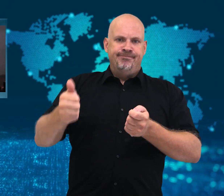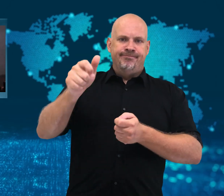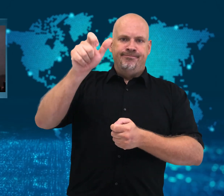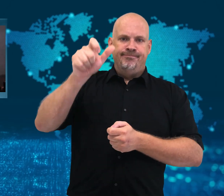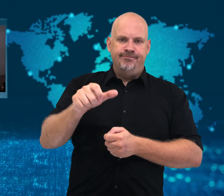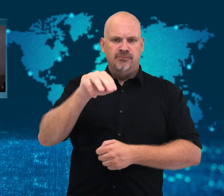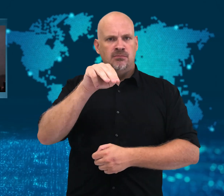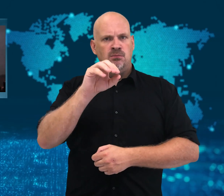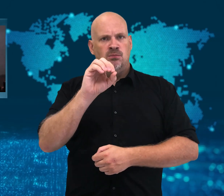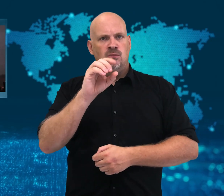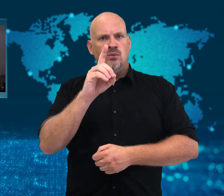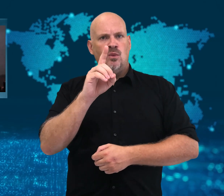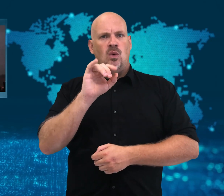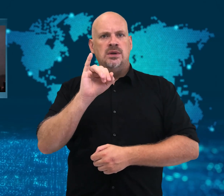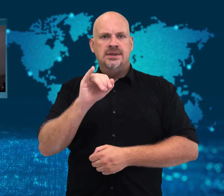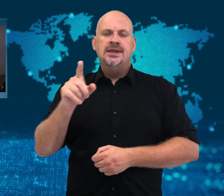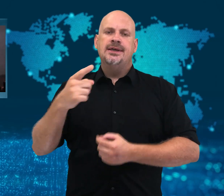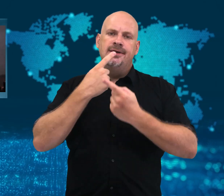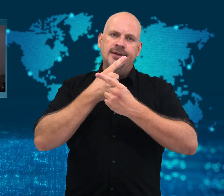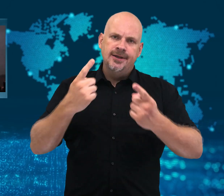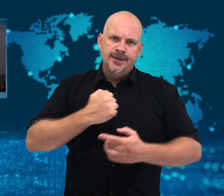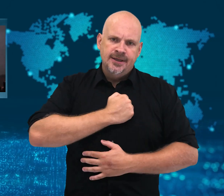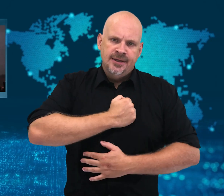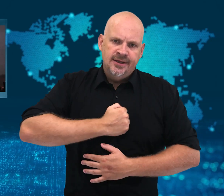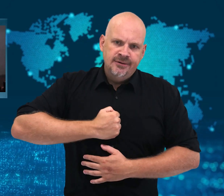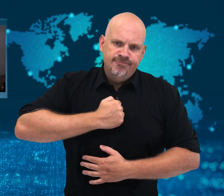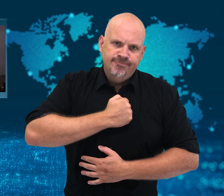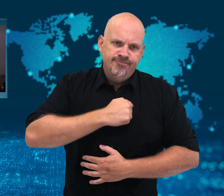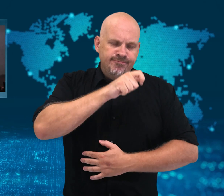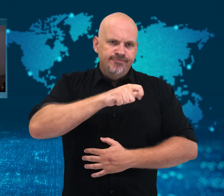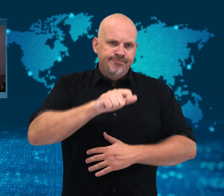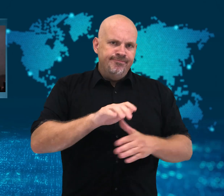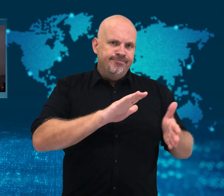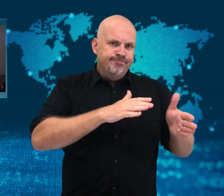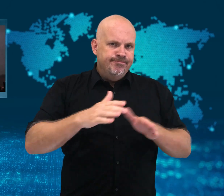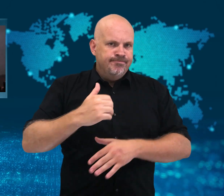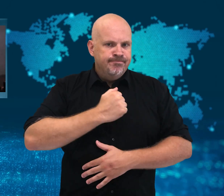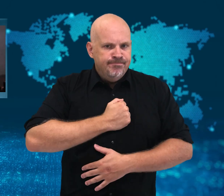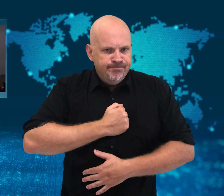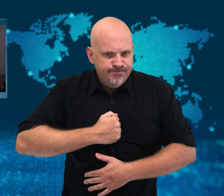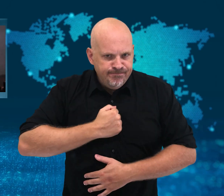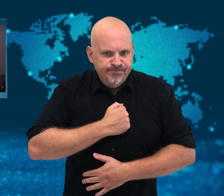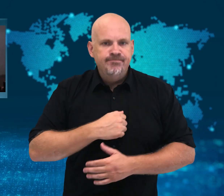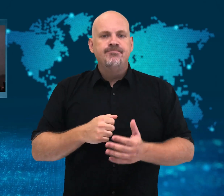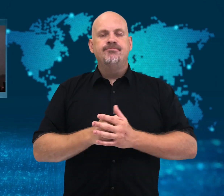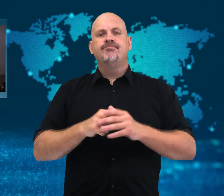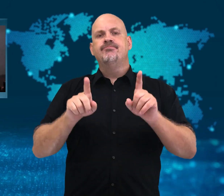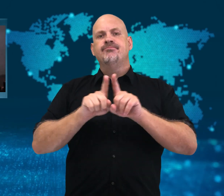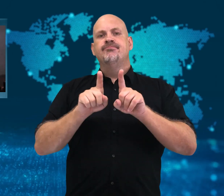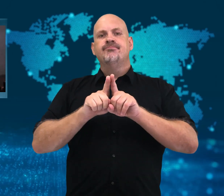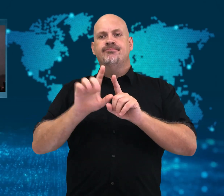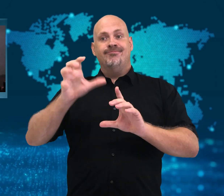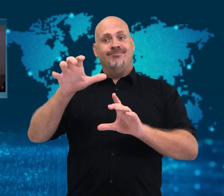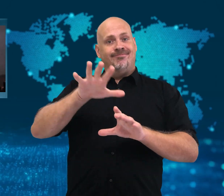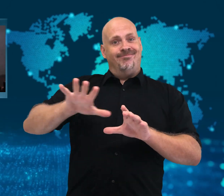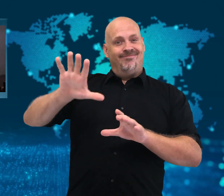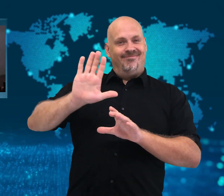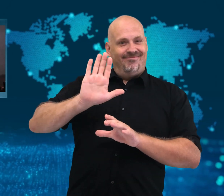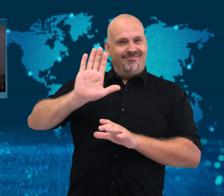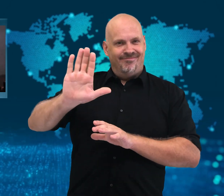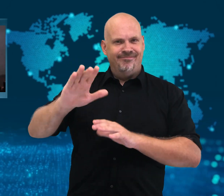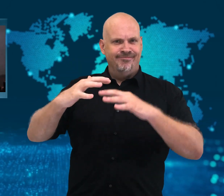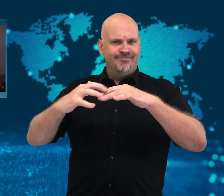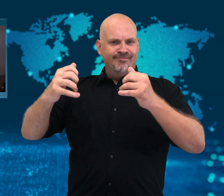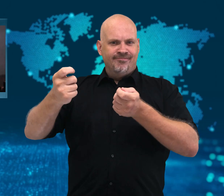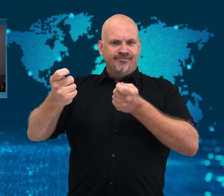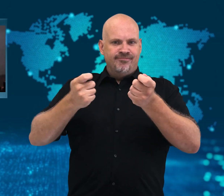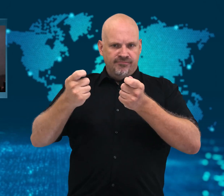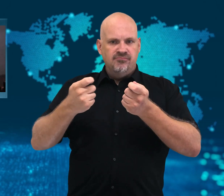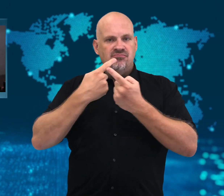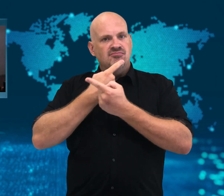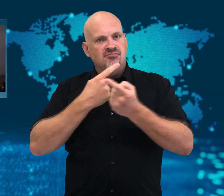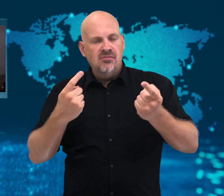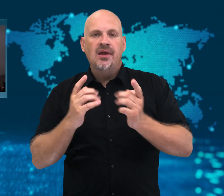India’s Prime Minister Modi expressed grief for those who were killed.